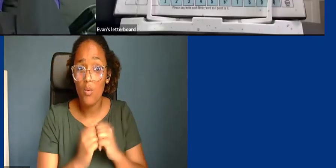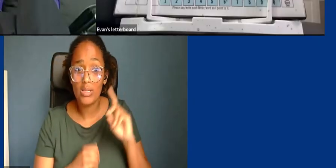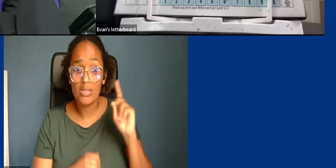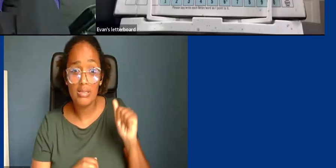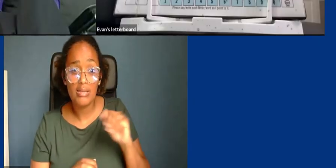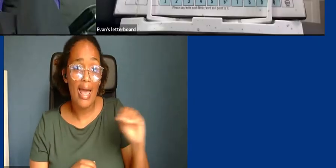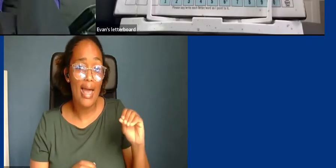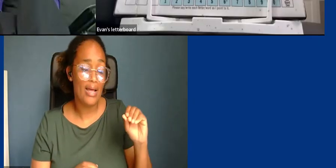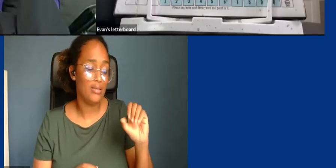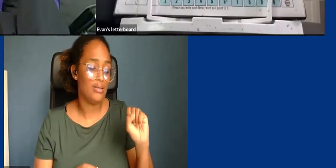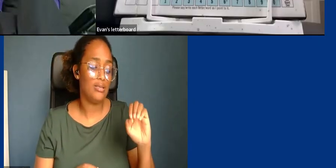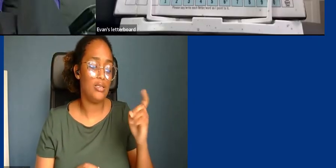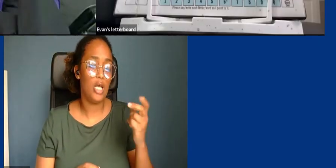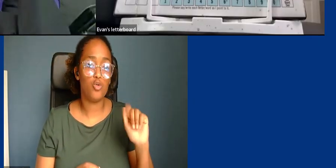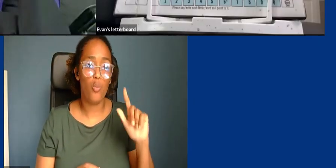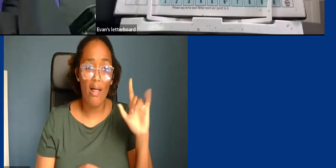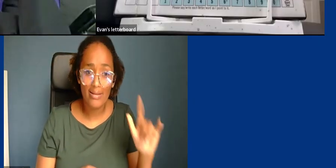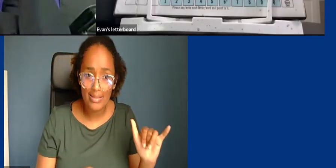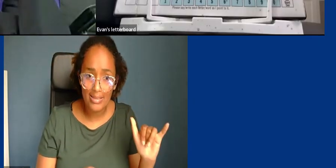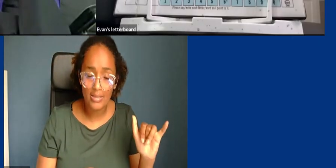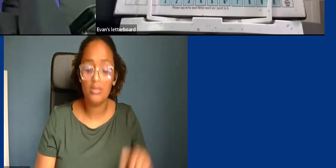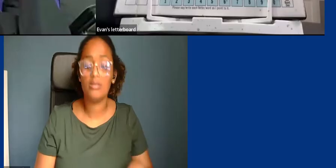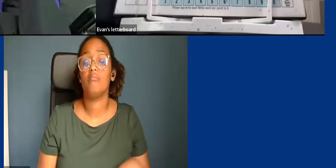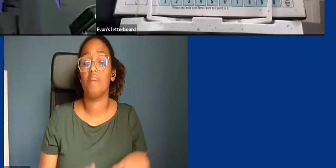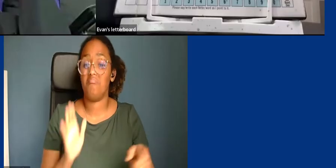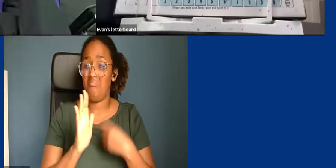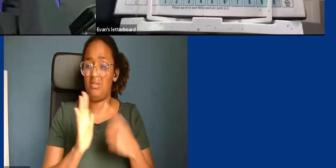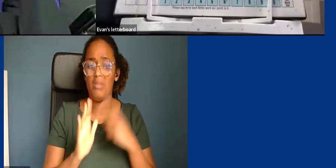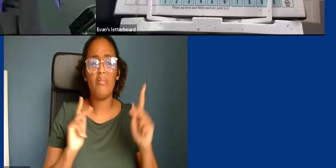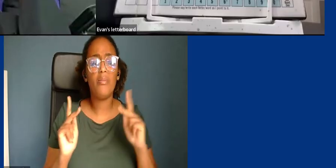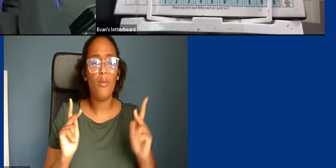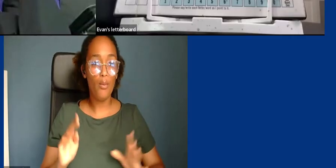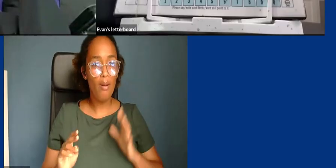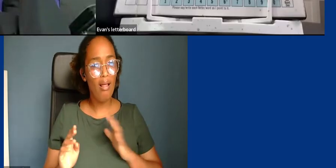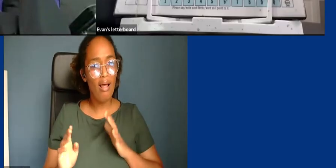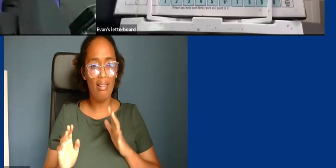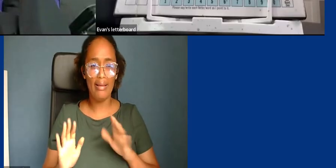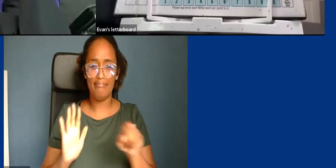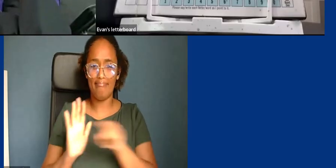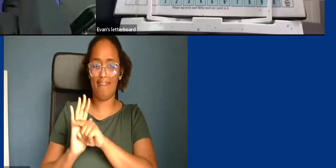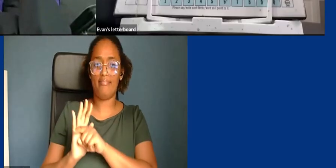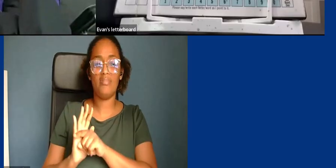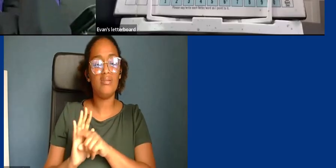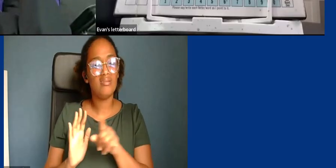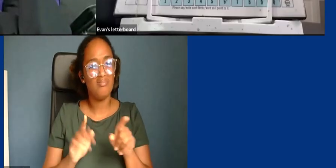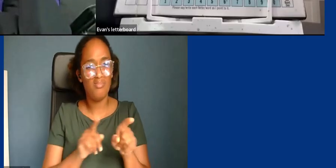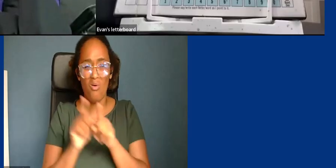being politely negative to downright rude. They always have been scared and discouraging